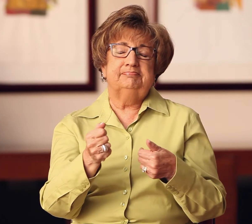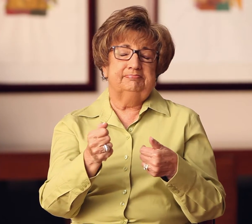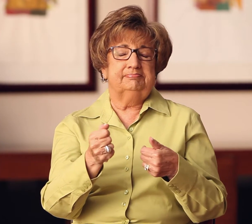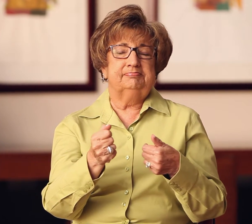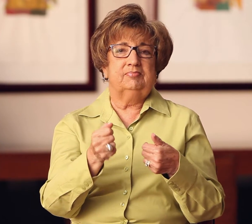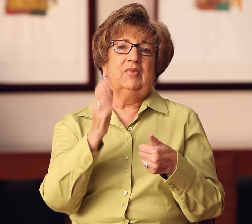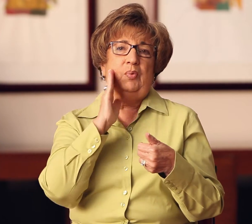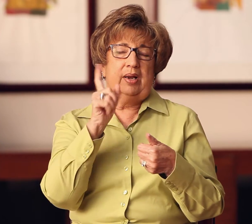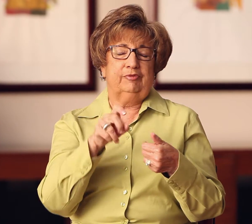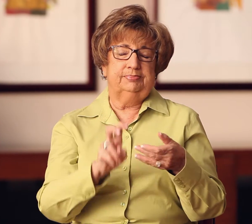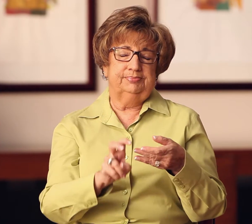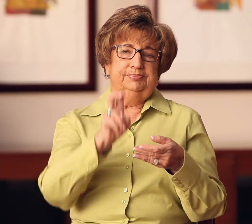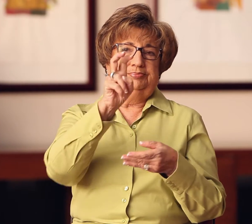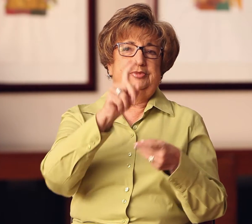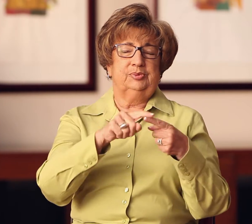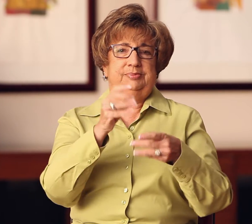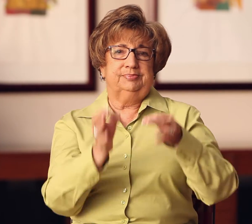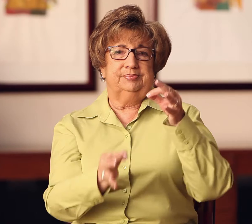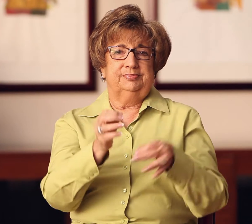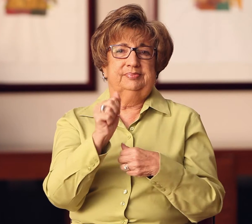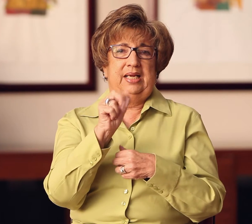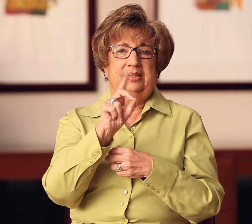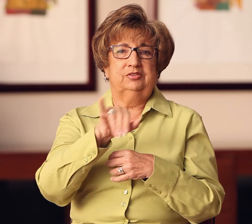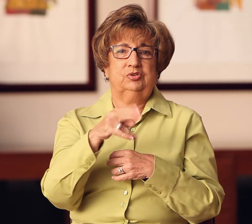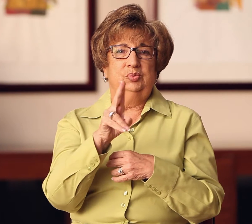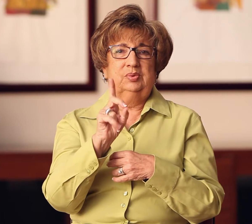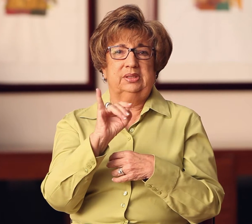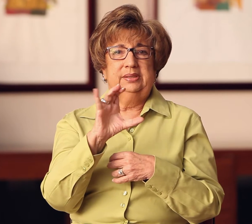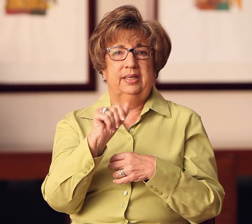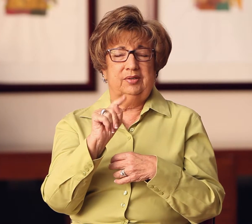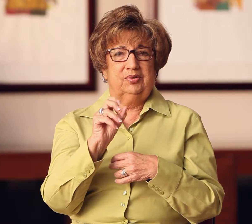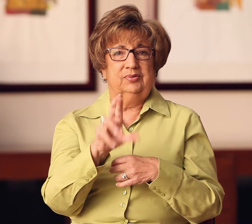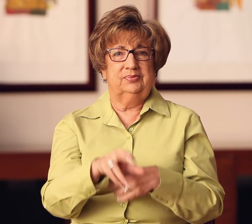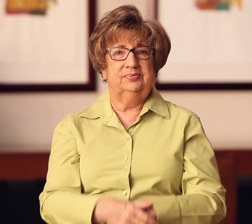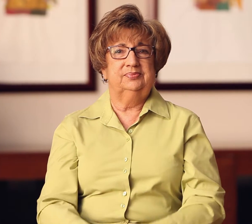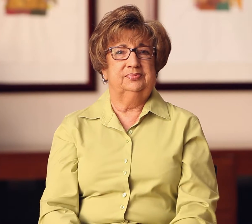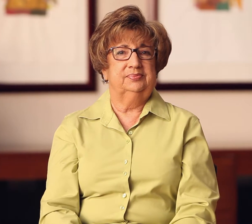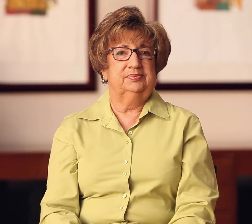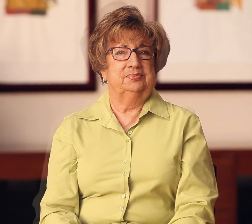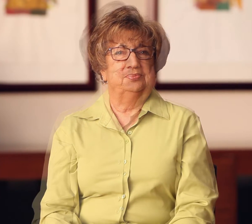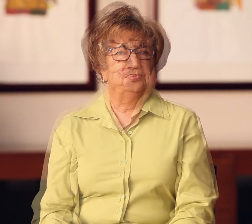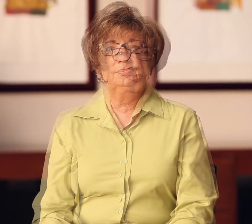it will have to be escalated to an adjudicator.